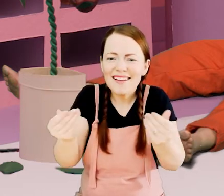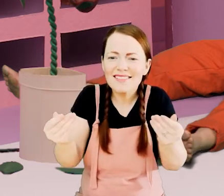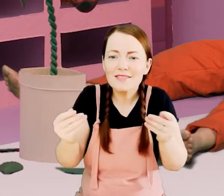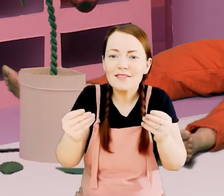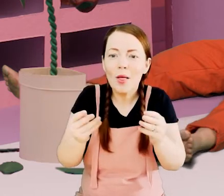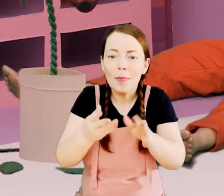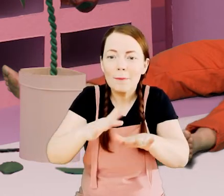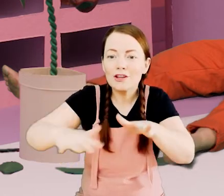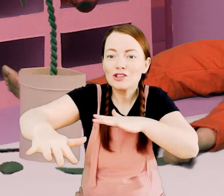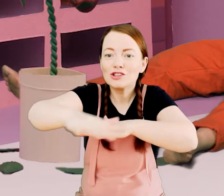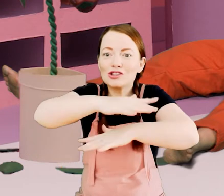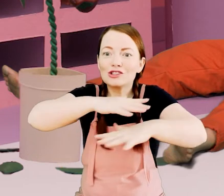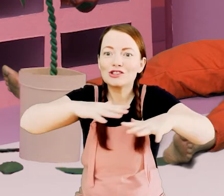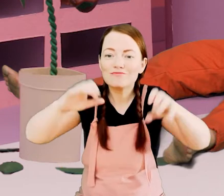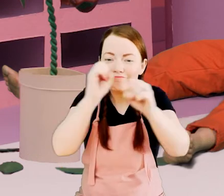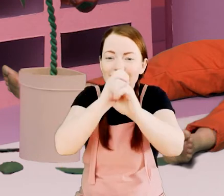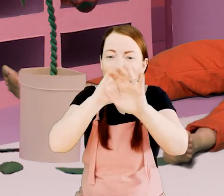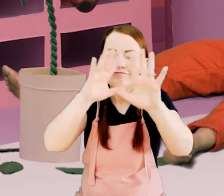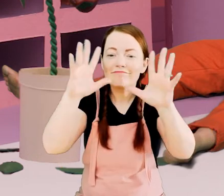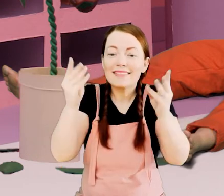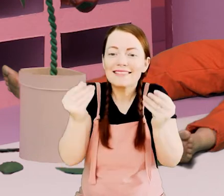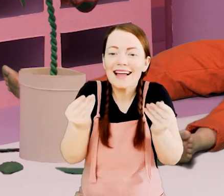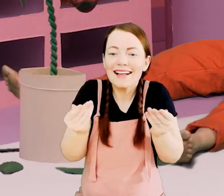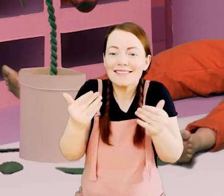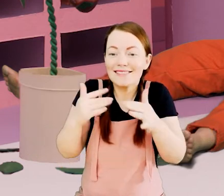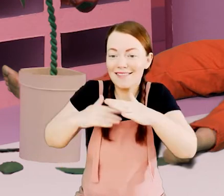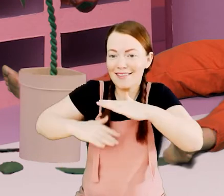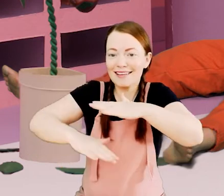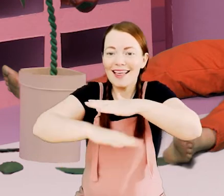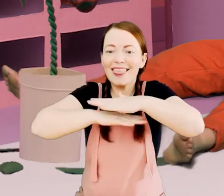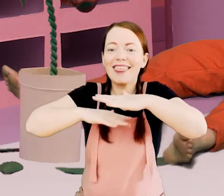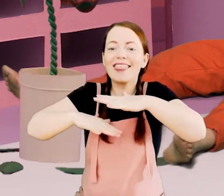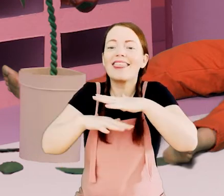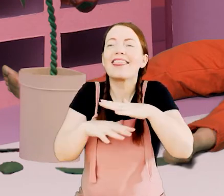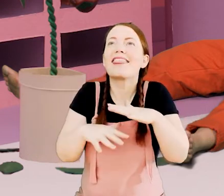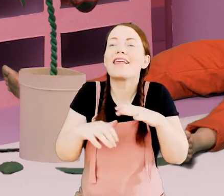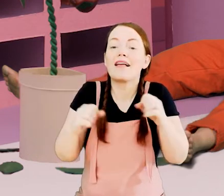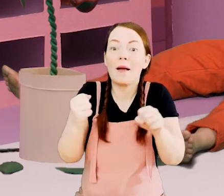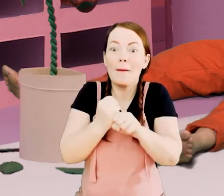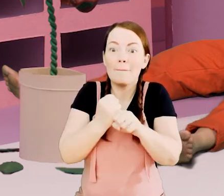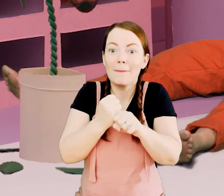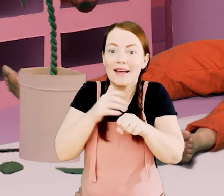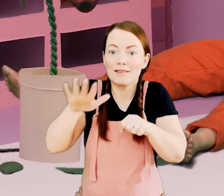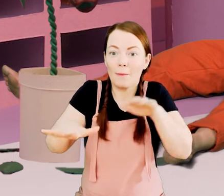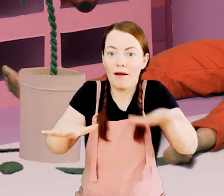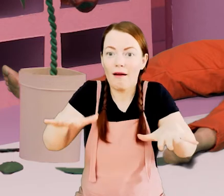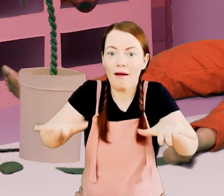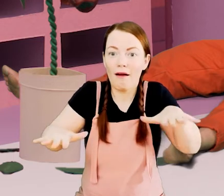In our big star shape, let's start to imagine sand beneath us and make some prints with our body.